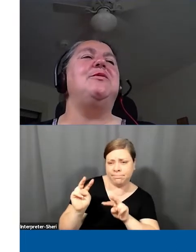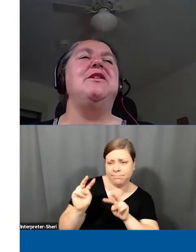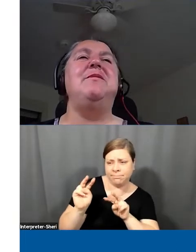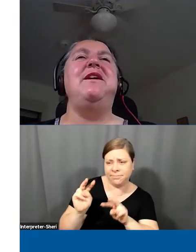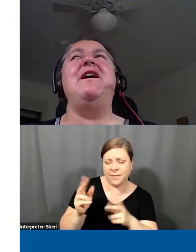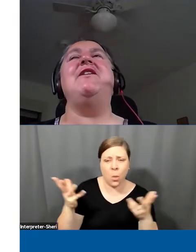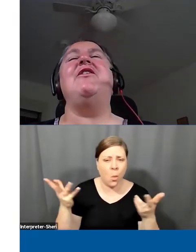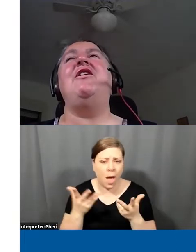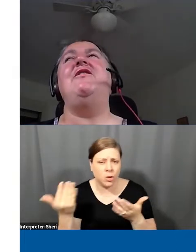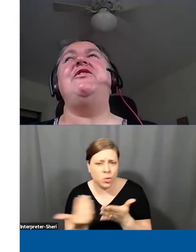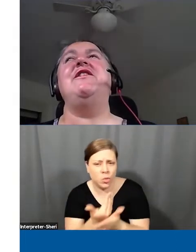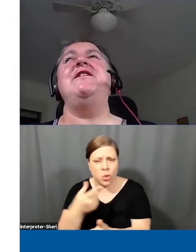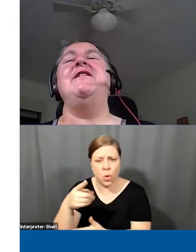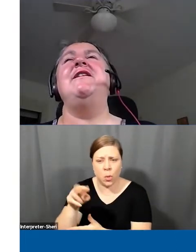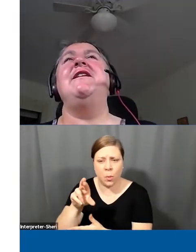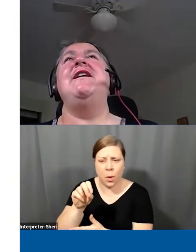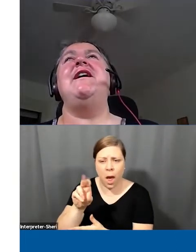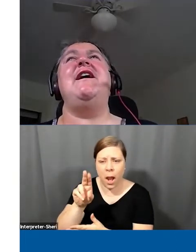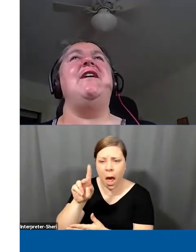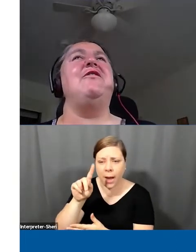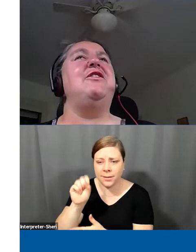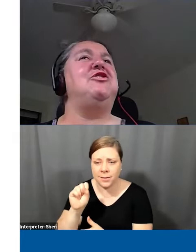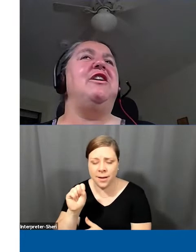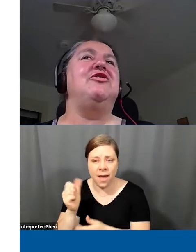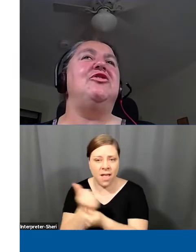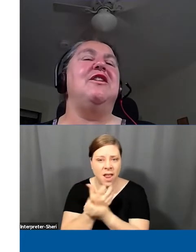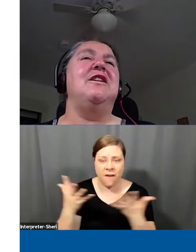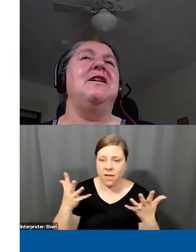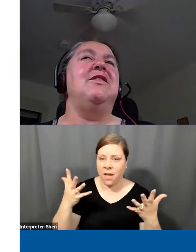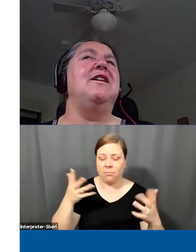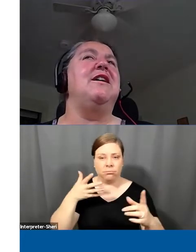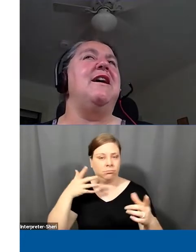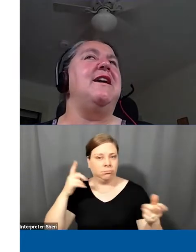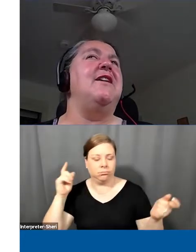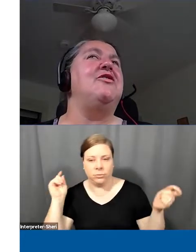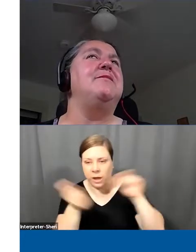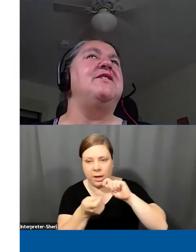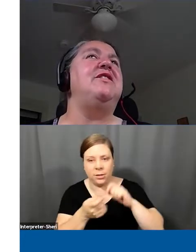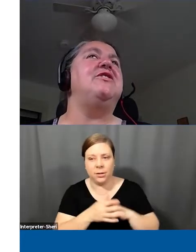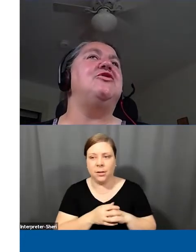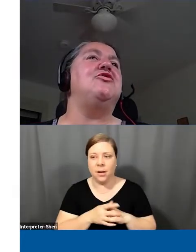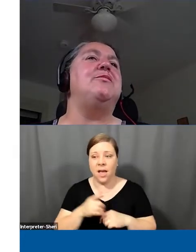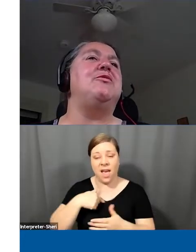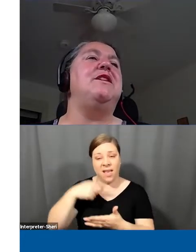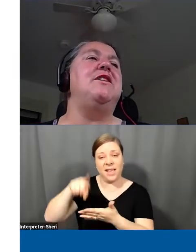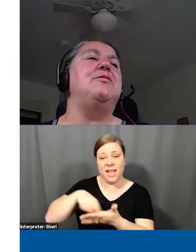were gonna be and all of the sudden everything changed. I think I canceled my CSUN trip three days